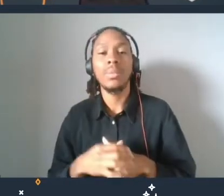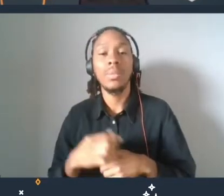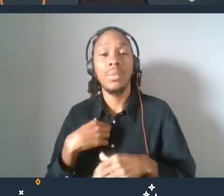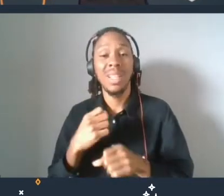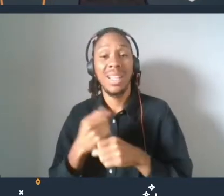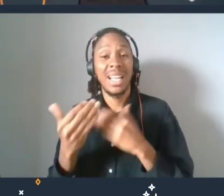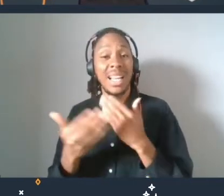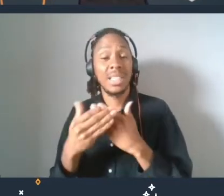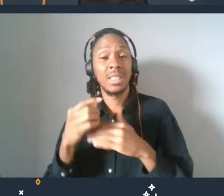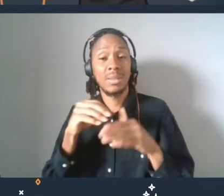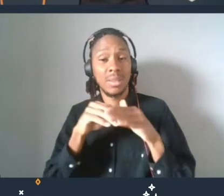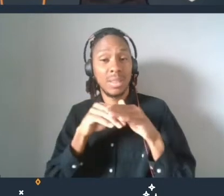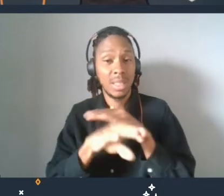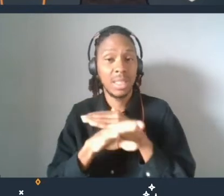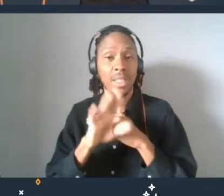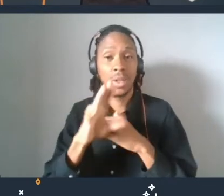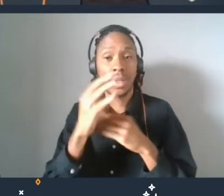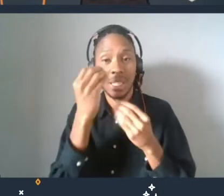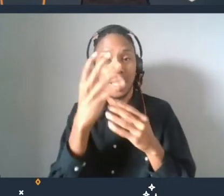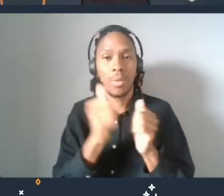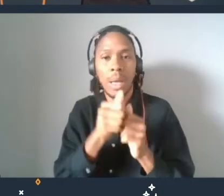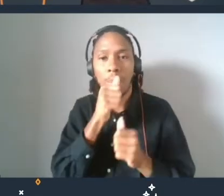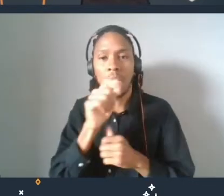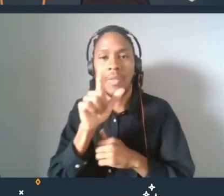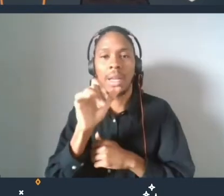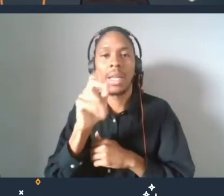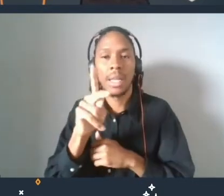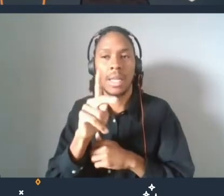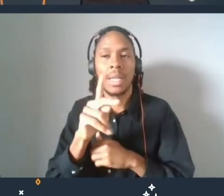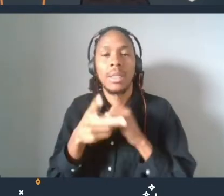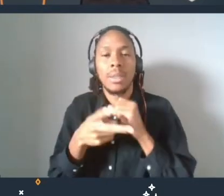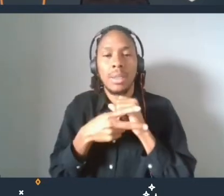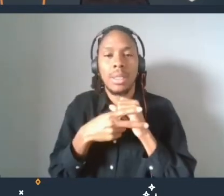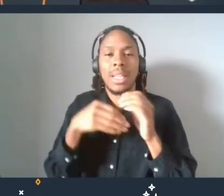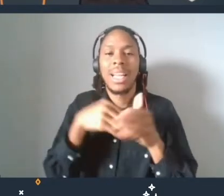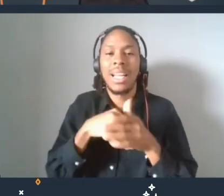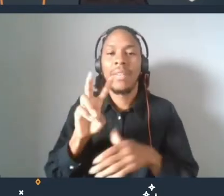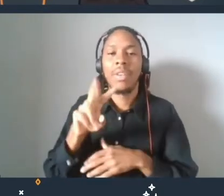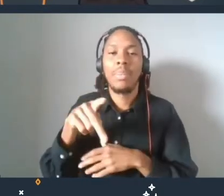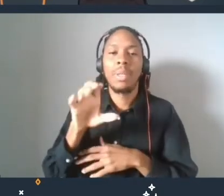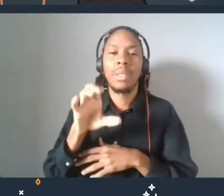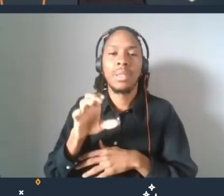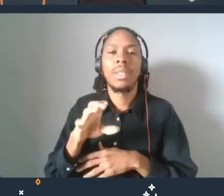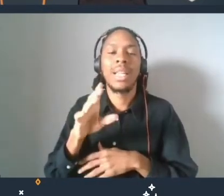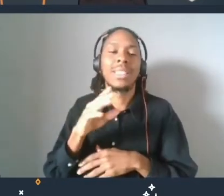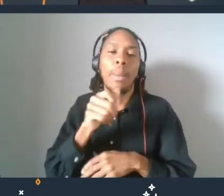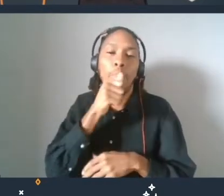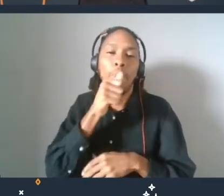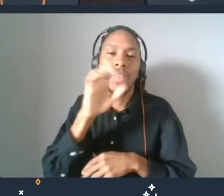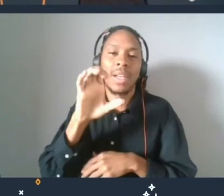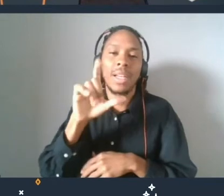with PrivateLink for S3, which keeps your data within a VPC, a private cloud, and you can synchronize your data